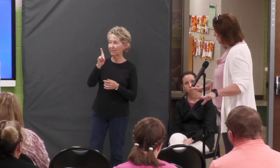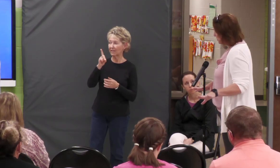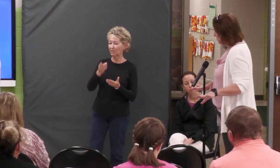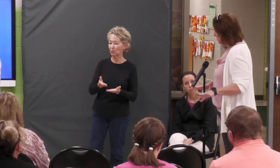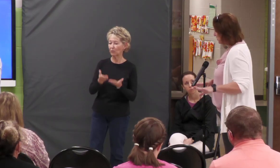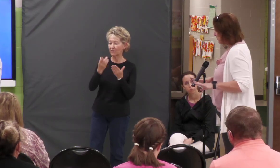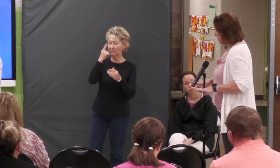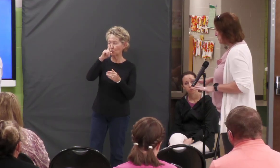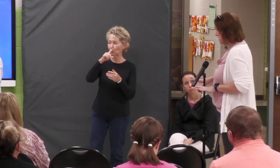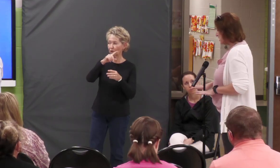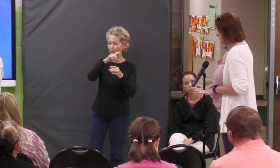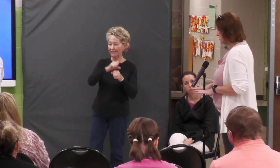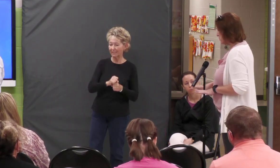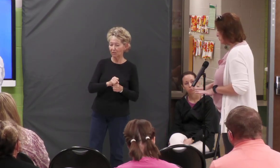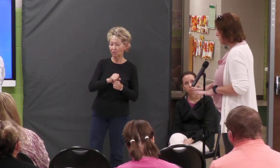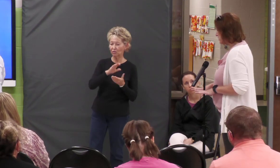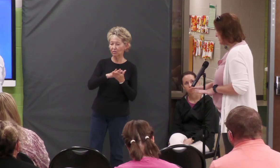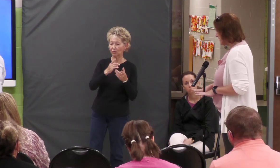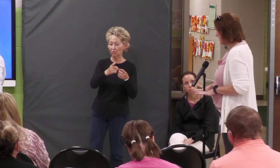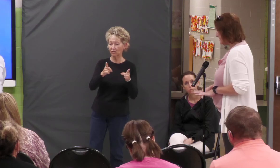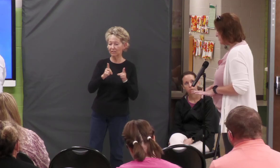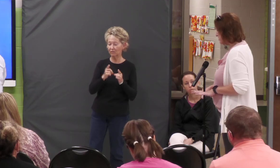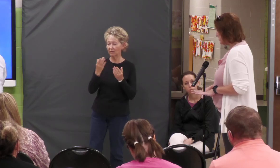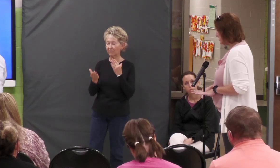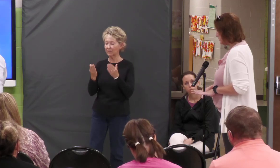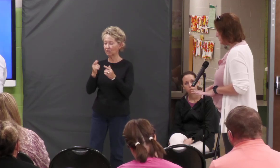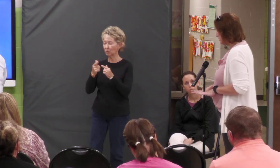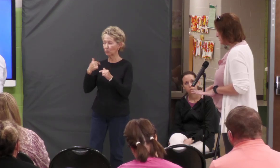School District verses us where we're a state agency